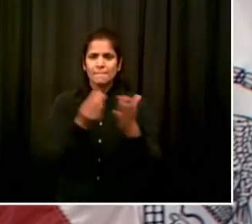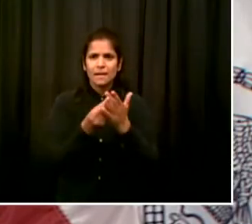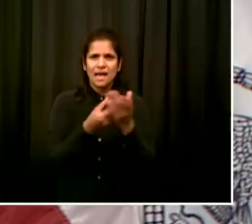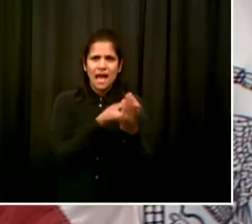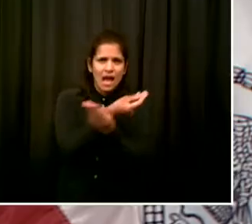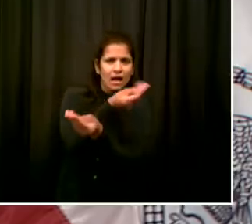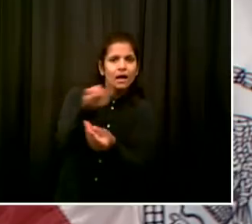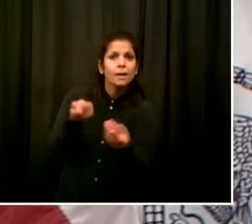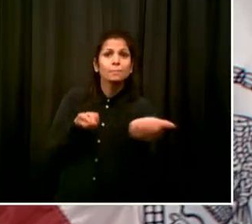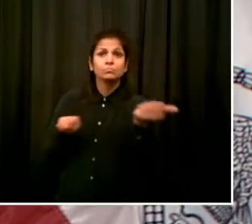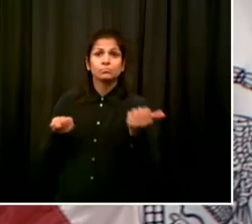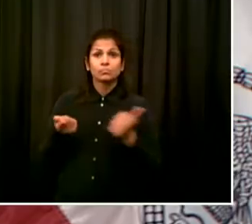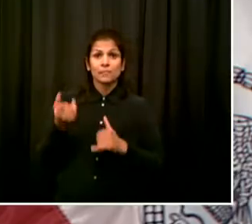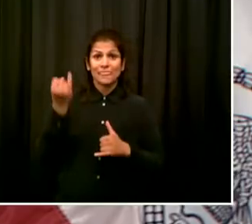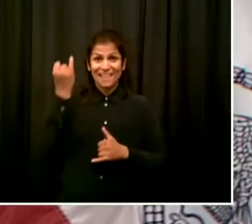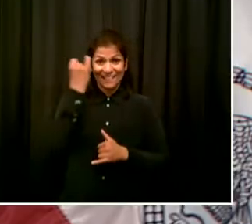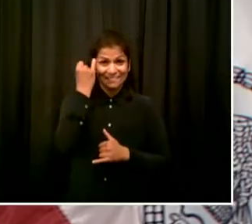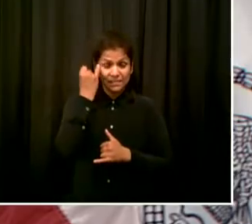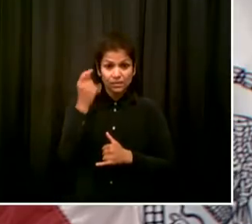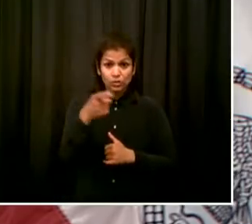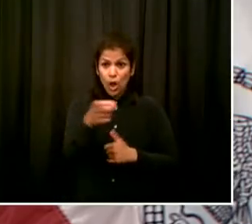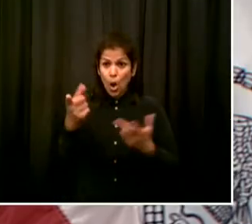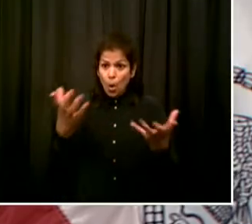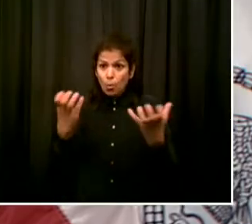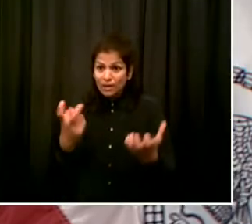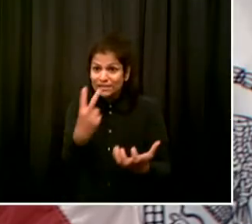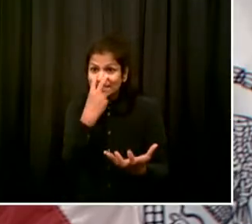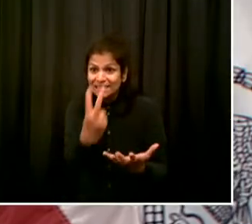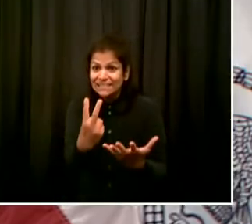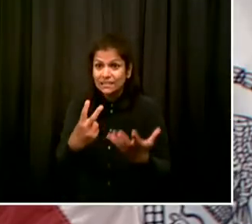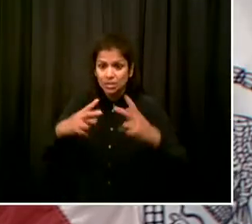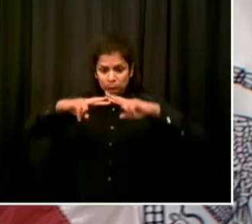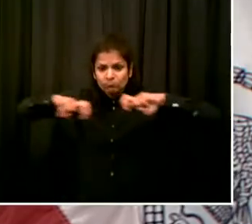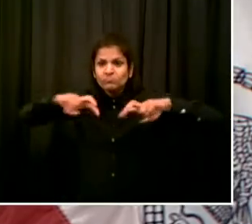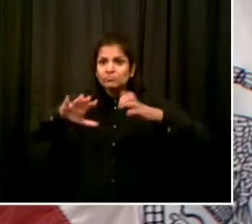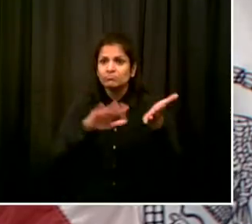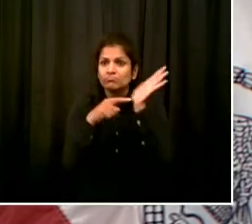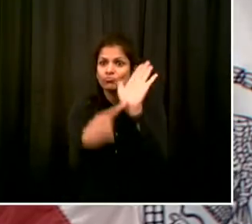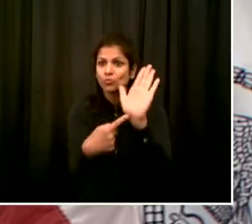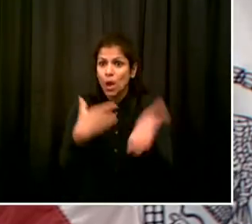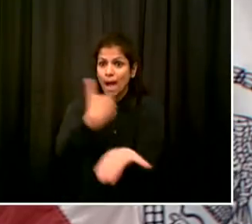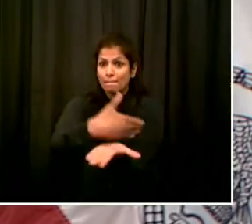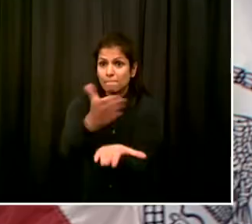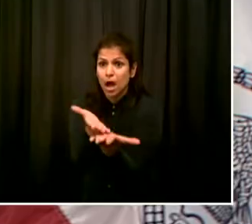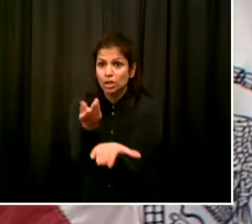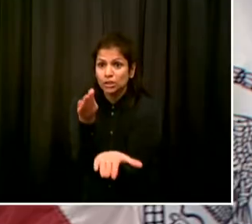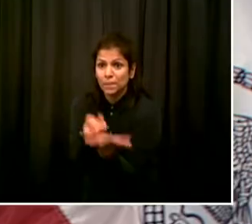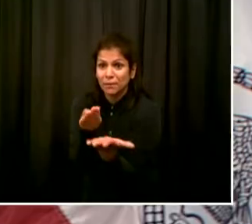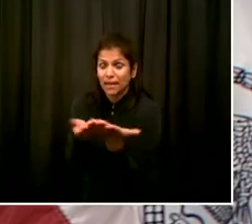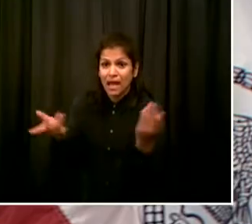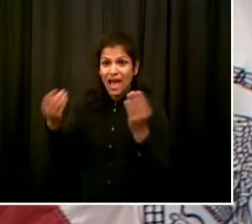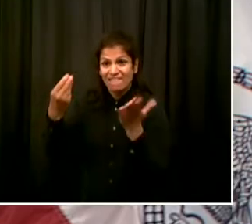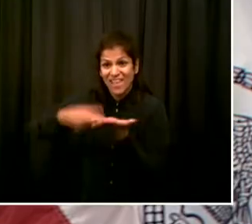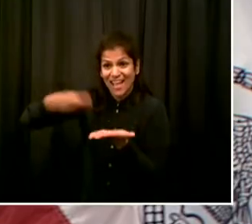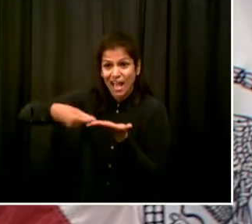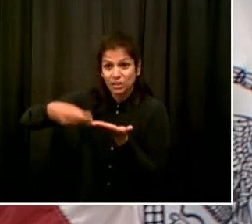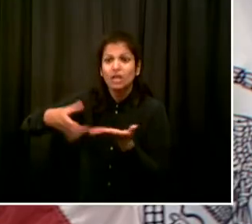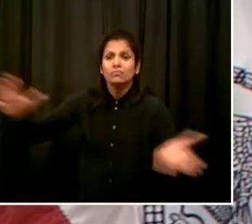WANTS THE FACTS CAN SEE IT. BECAUSE ALBANY DIDN'T ASK, WE HAD TO PUT $1 BILLION IN THE BUDGET TO THE